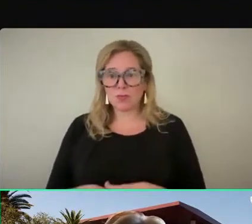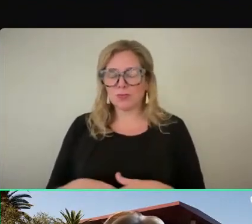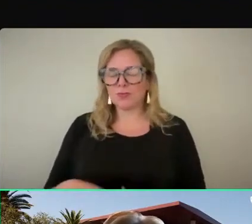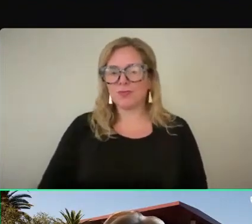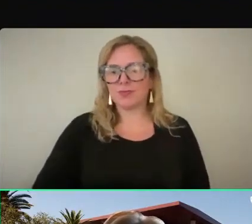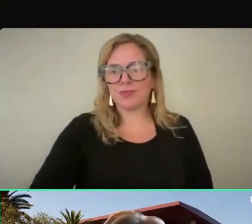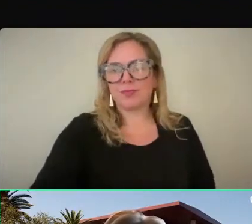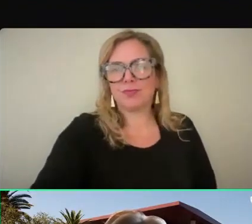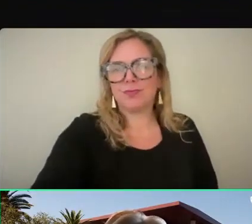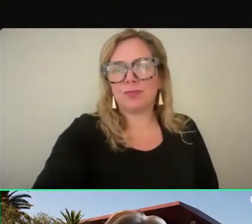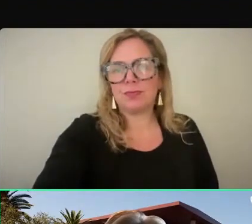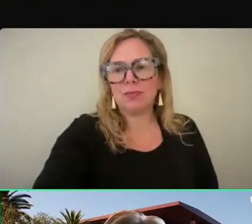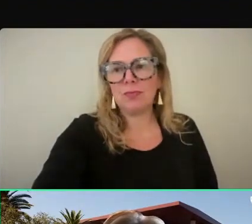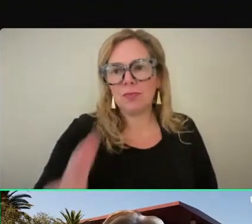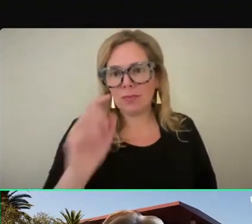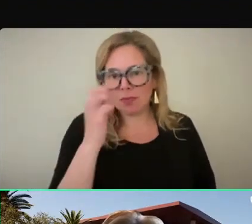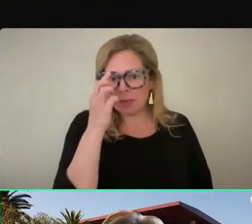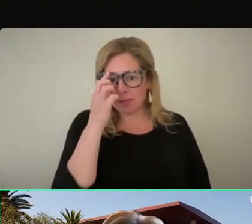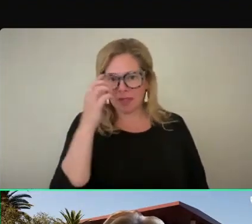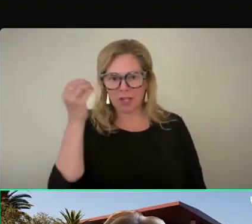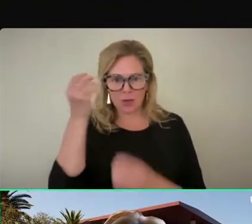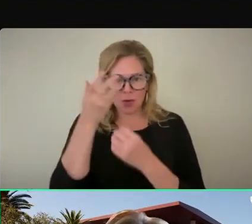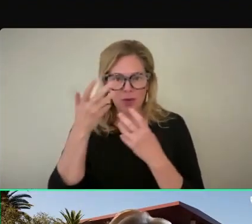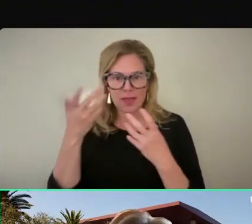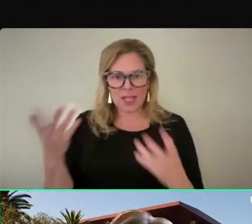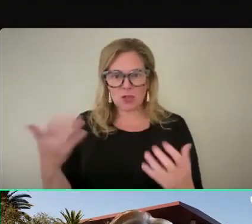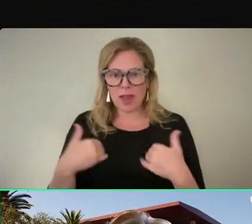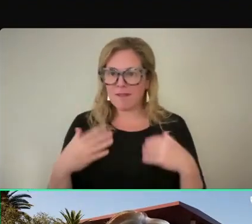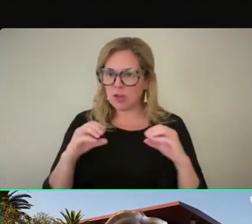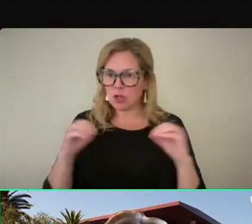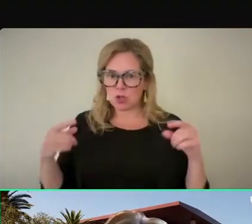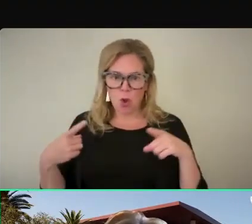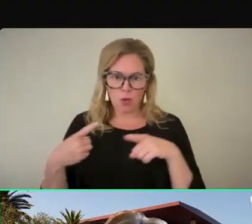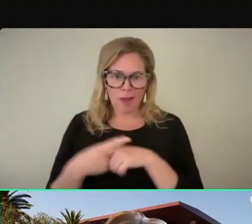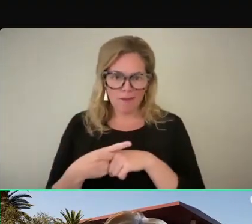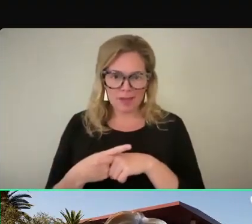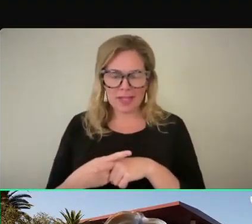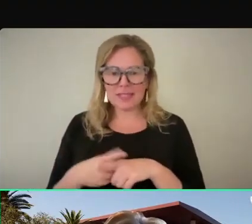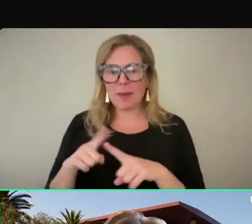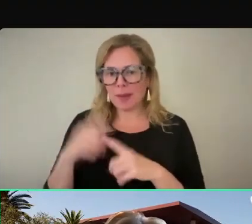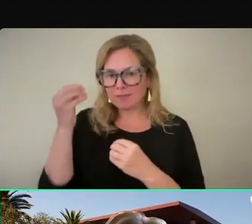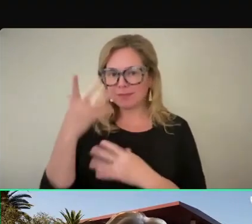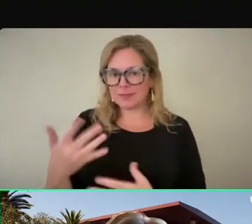of interest to declare, but I am the parent of two adult sons actually, one of whom has autism.